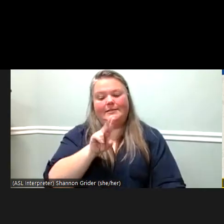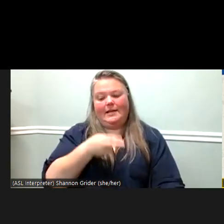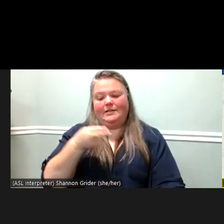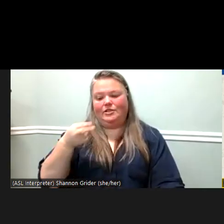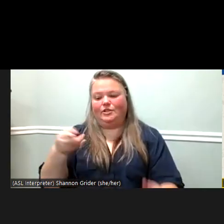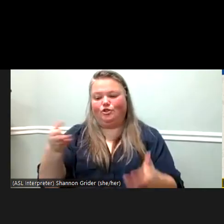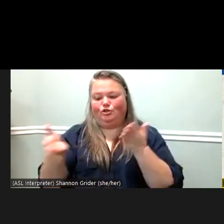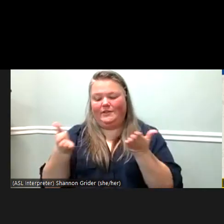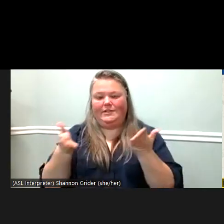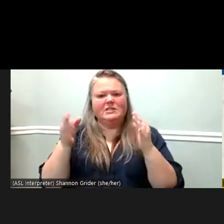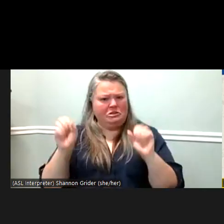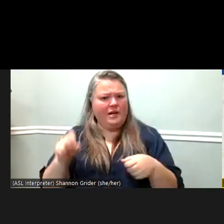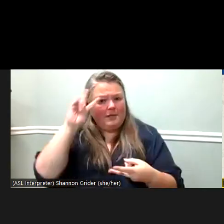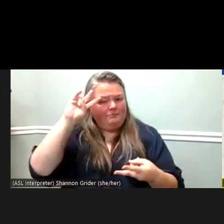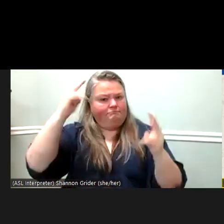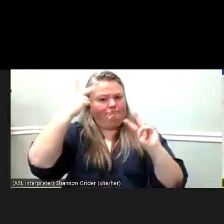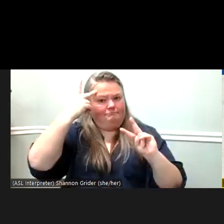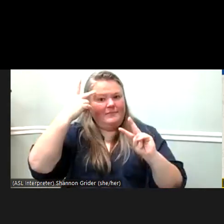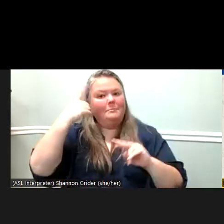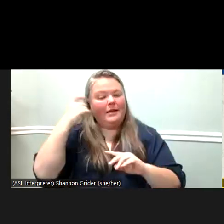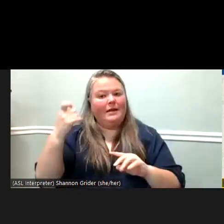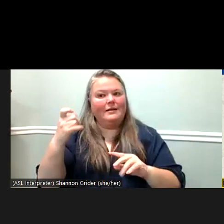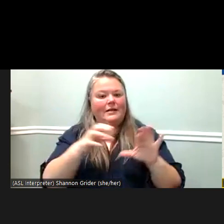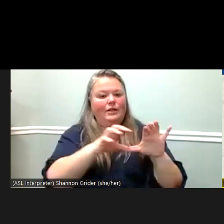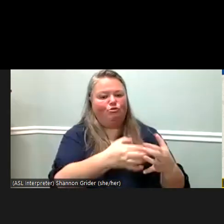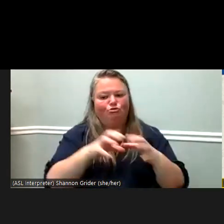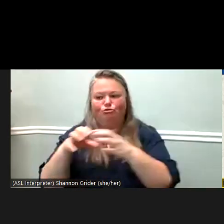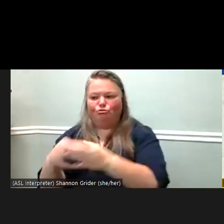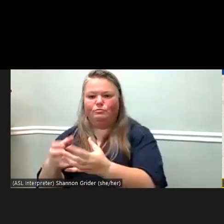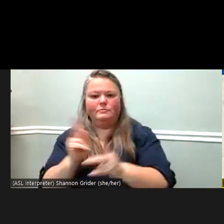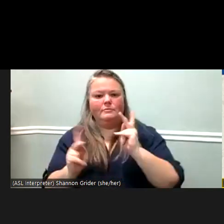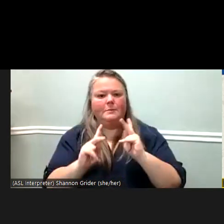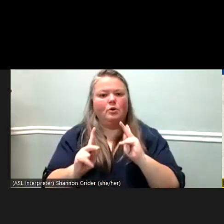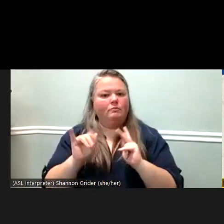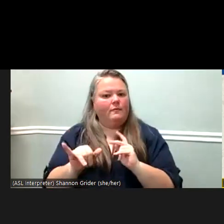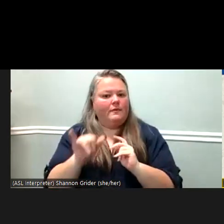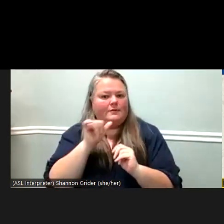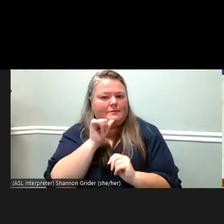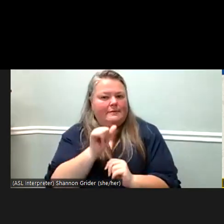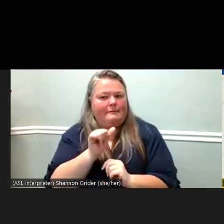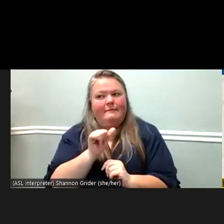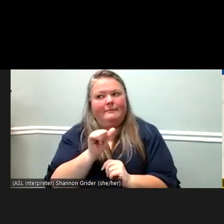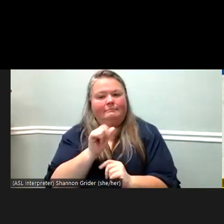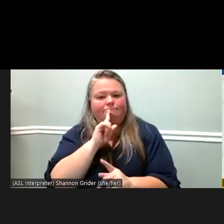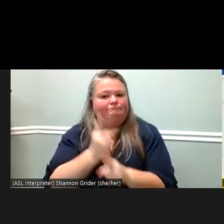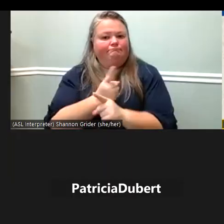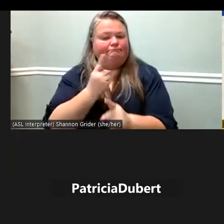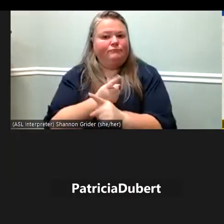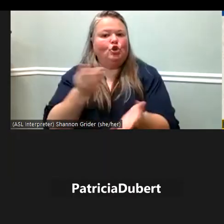AND INTELLECTUAL DISABILITIES. ANTHONY CAN YOU GO AHEAD AND STARTED THE RECORDING, PLEASE? OKAY.LE GREAT. ONE OF THE THINGS I'VE LEARNED IN THE PAST YEAR WAS THAT